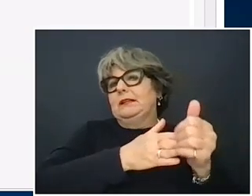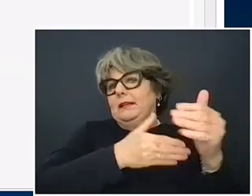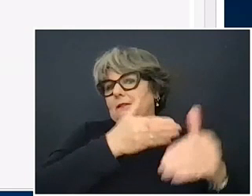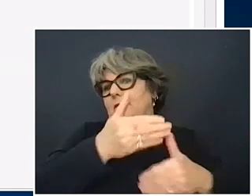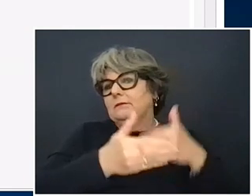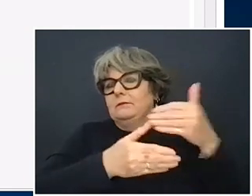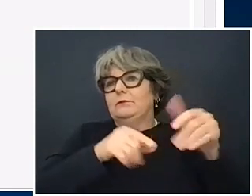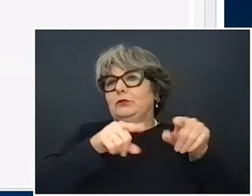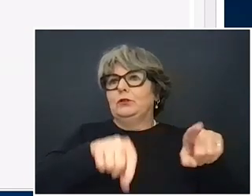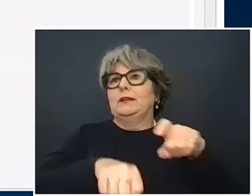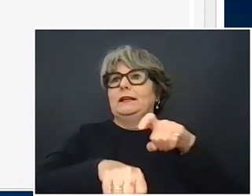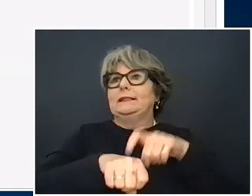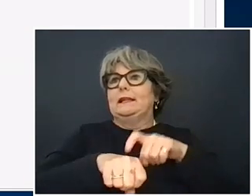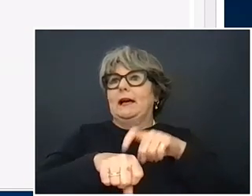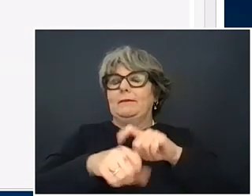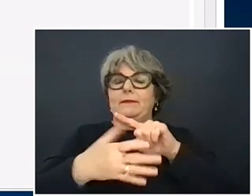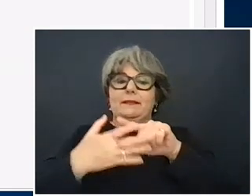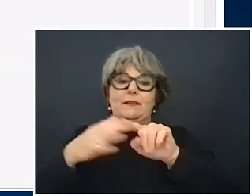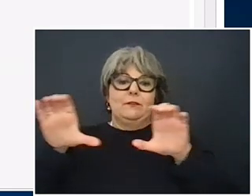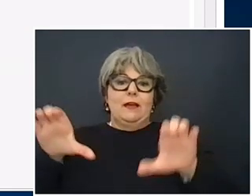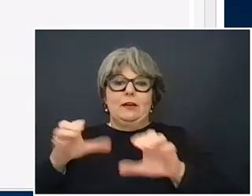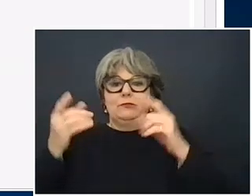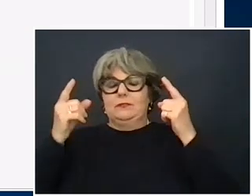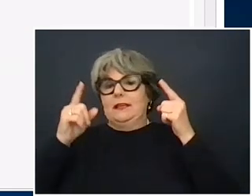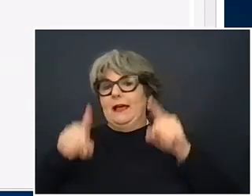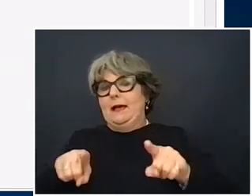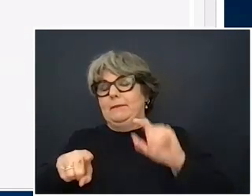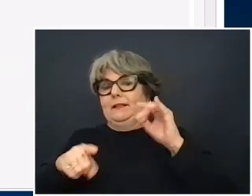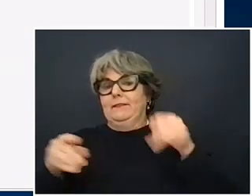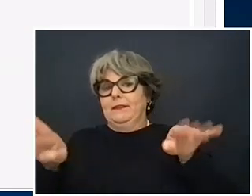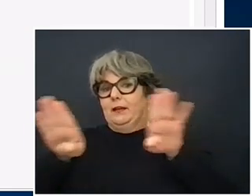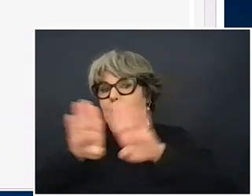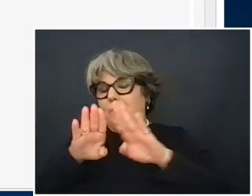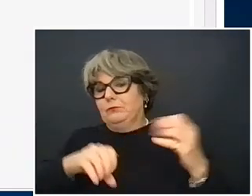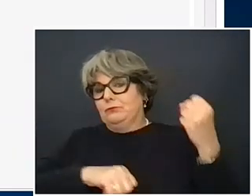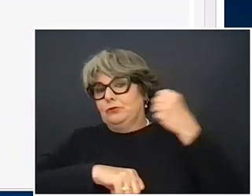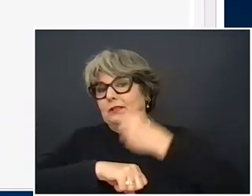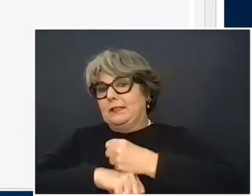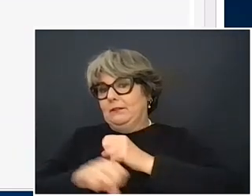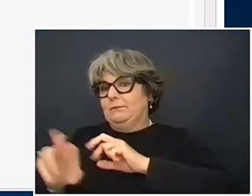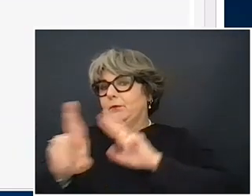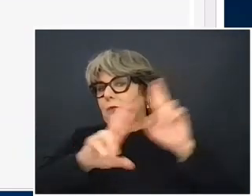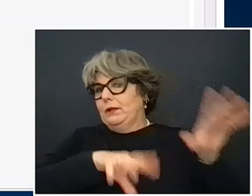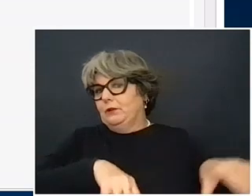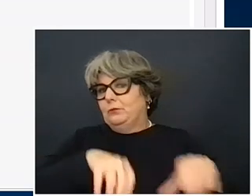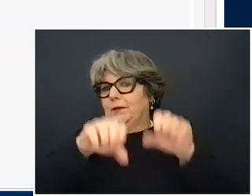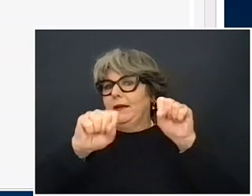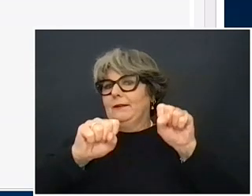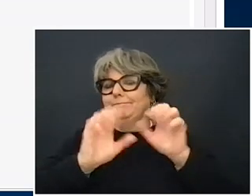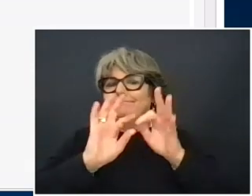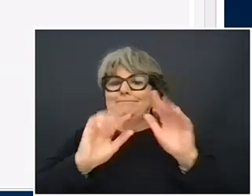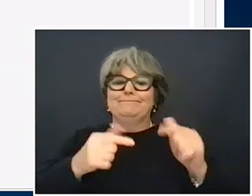one of those other actions occur updating that plan. So what benefit does it- I'm just asking a